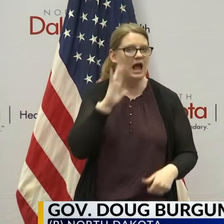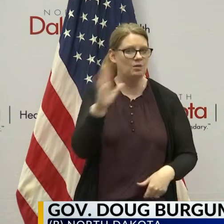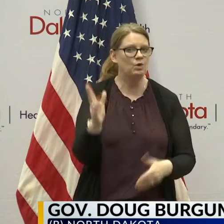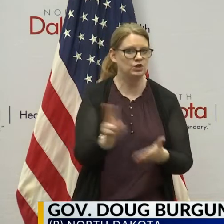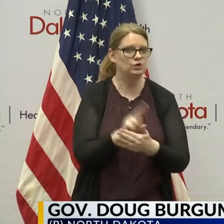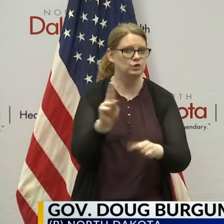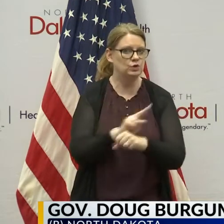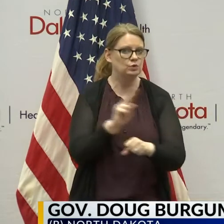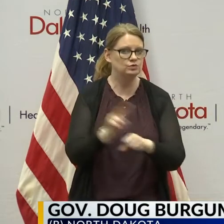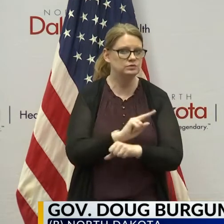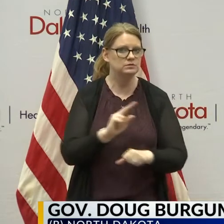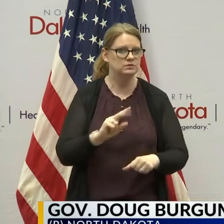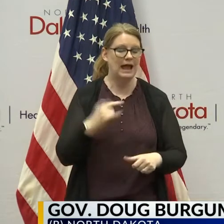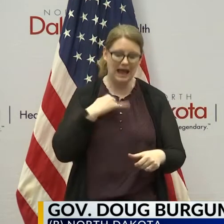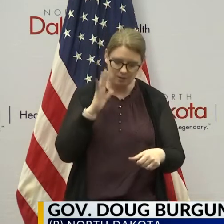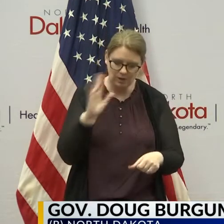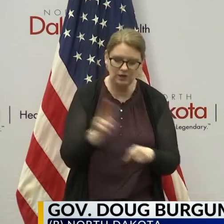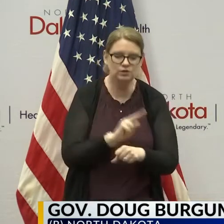GRANTED IN THIS OFFICE TO